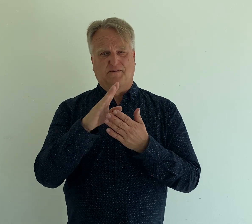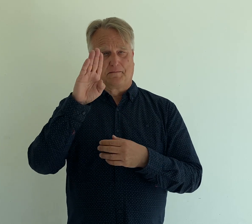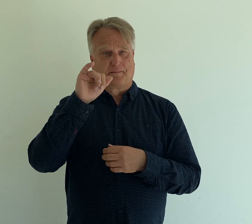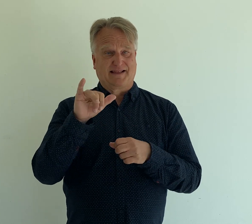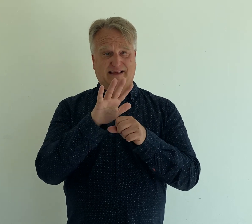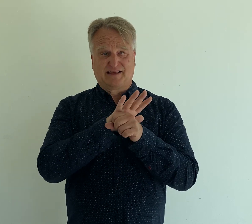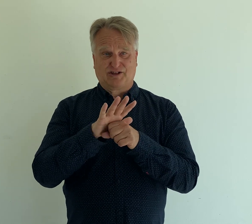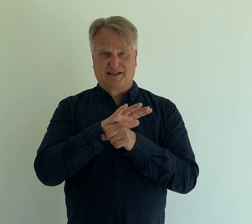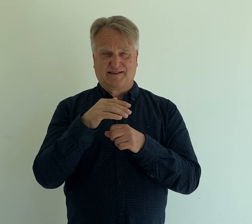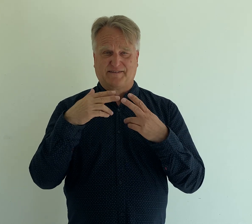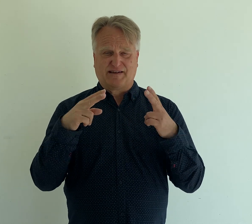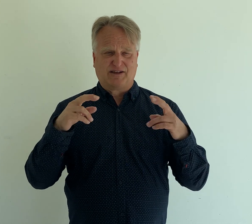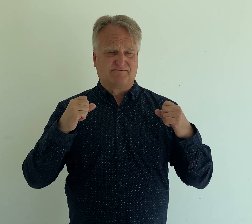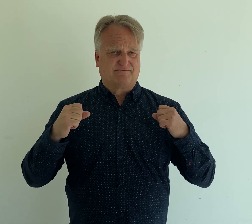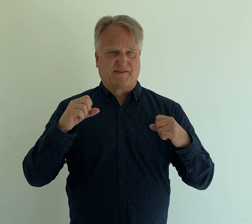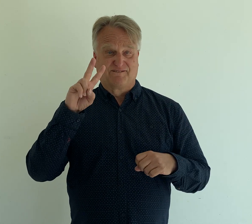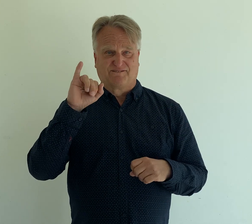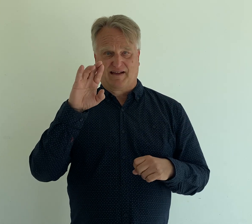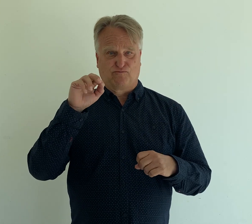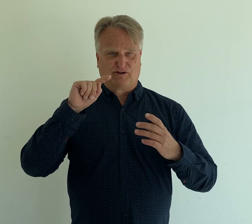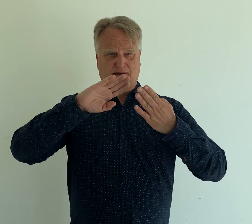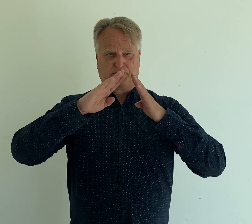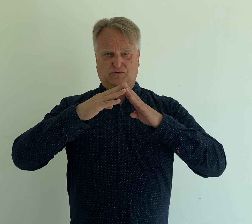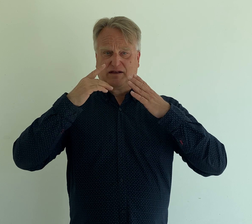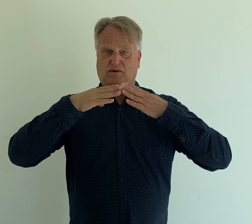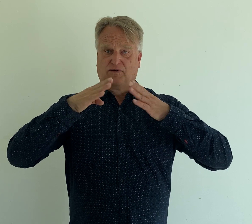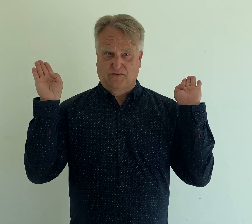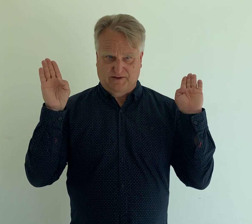is located in the (San Francisco) Bay Area which is well known for its overall vibrancy.